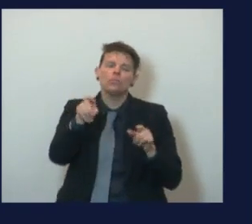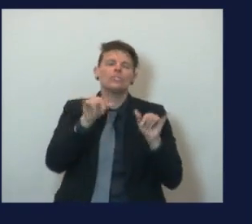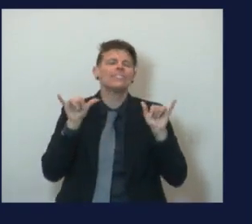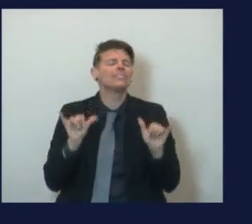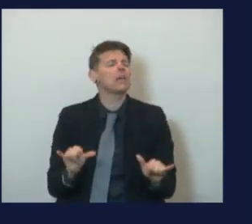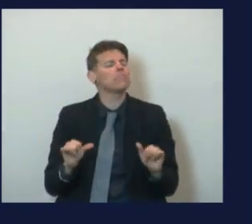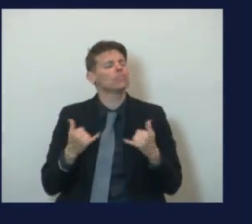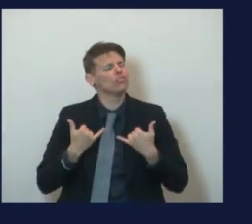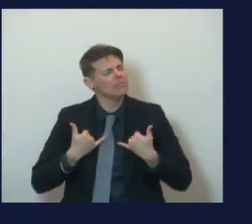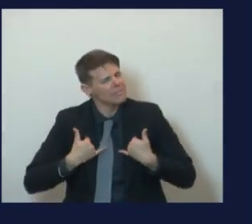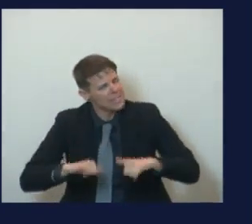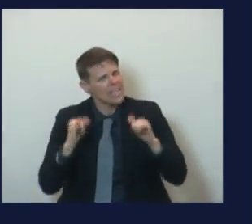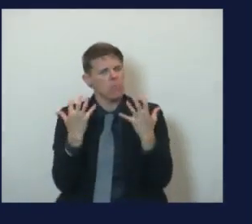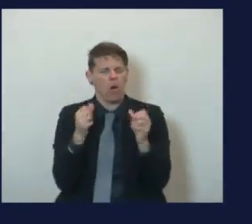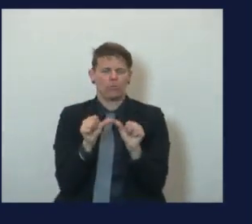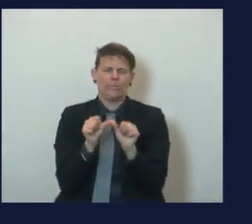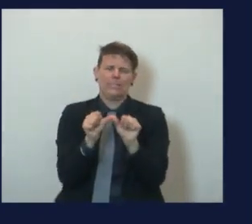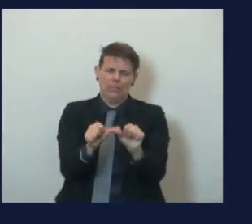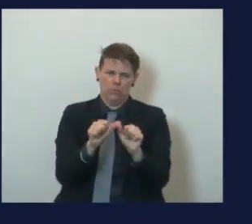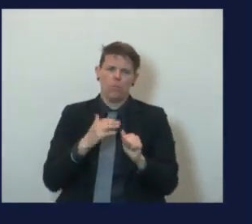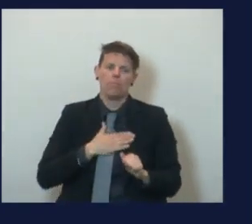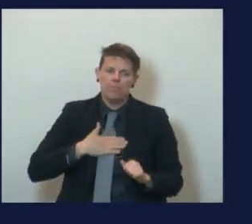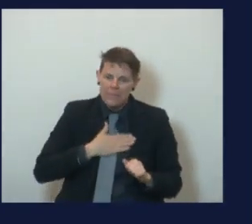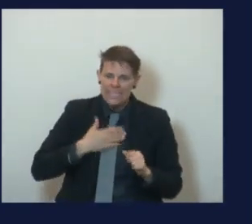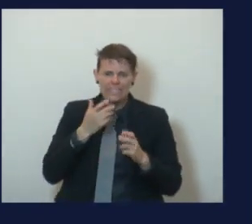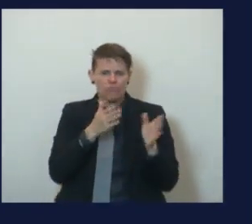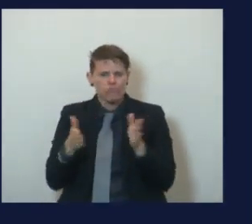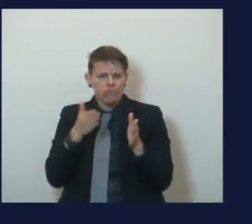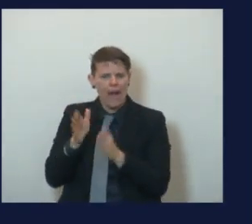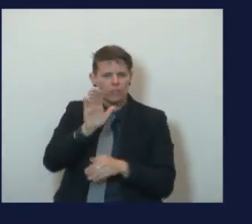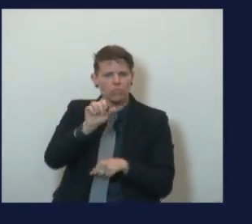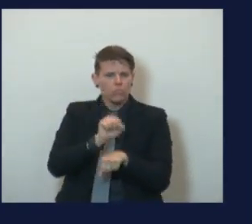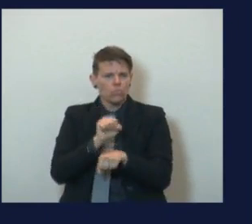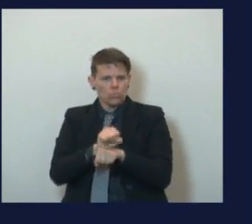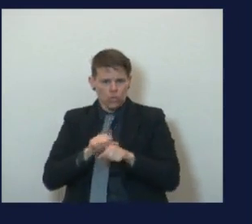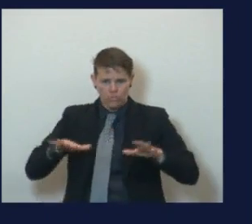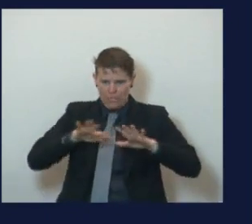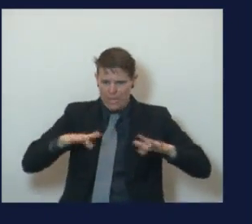TO THE DEGREE THAT PRIVATE BUSINESS CAN DO THIS, I NEED YOU TO KEEP DOING IT.